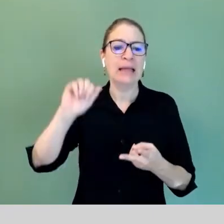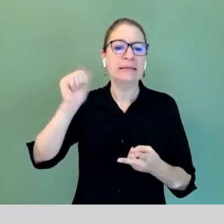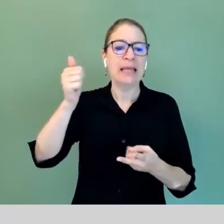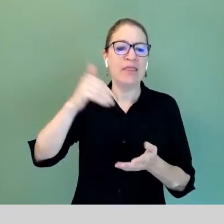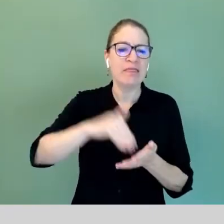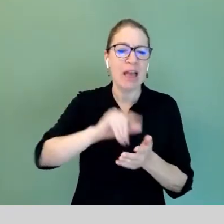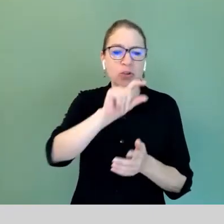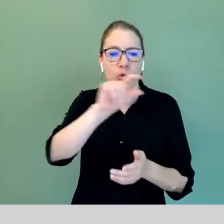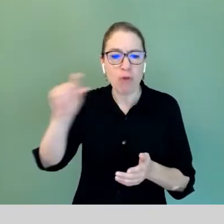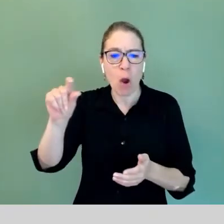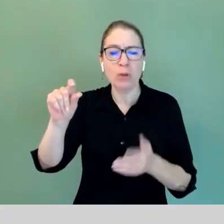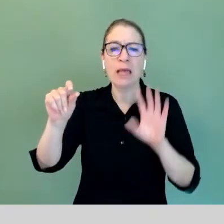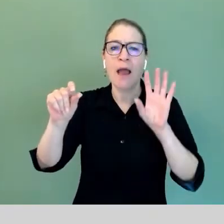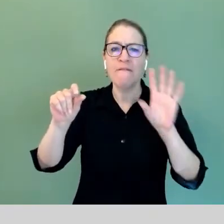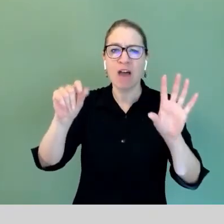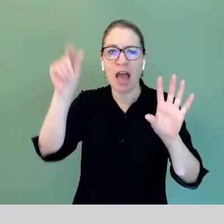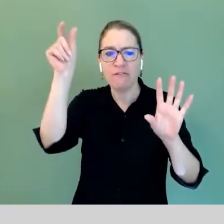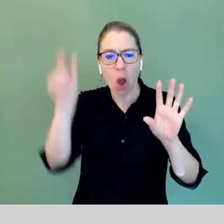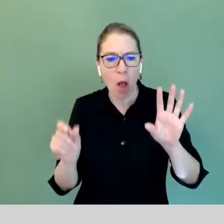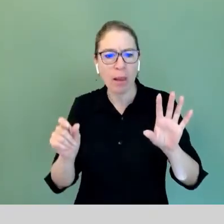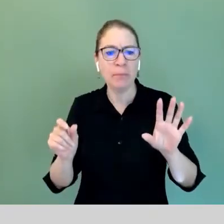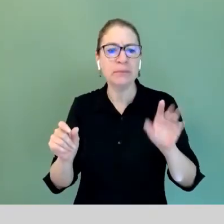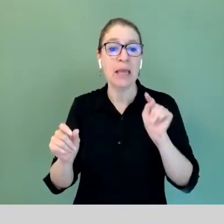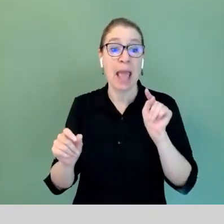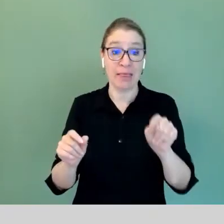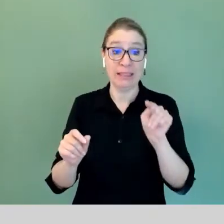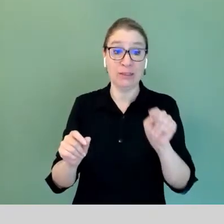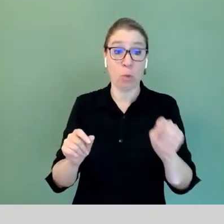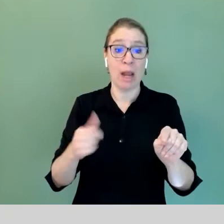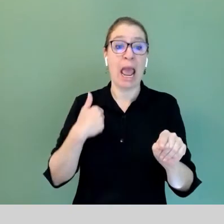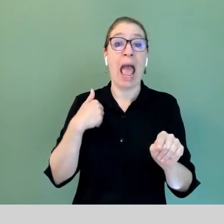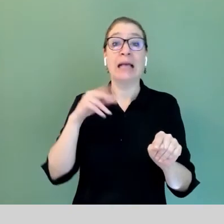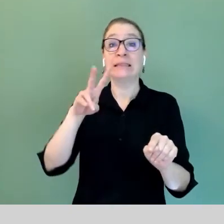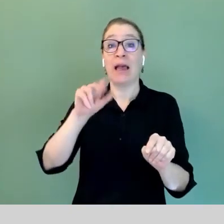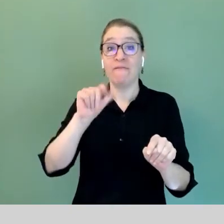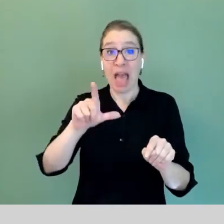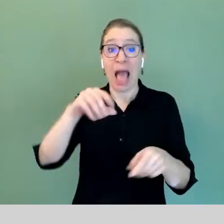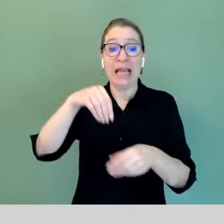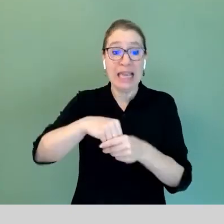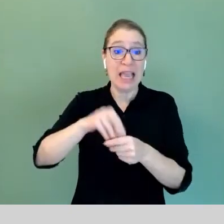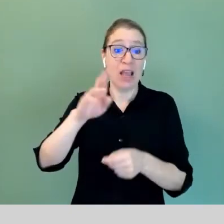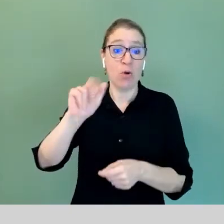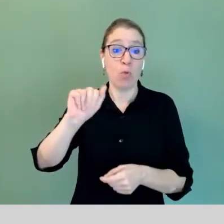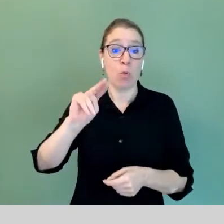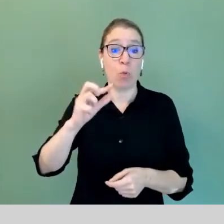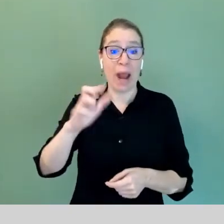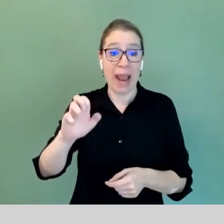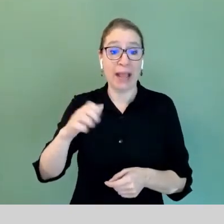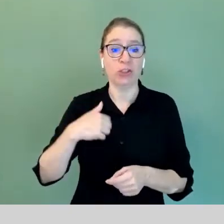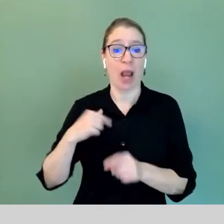And this is the one we're interested in, HasValsWithinRange where I'm saying, okay, this is for this particular column